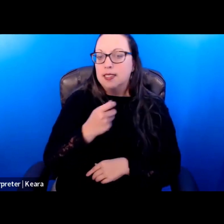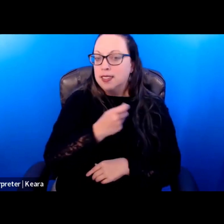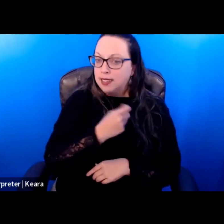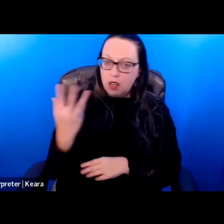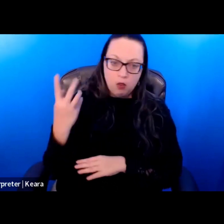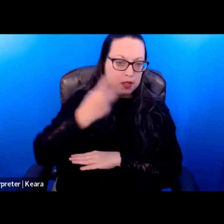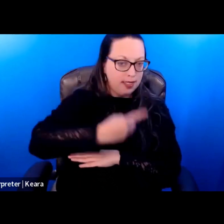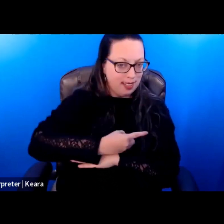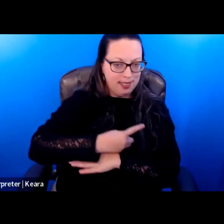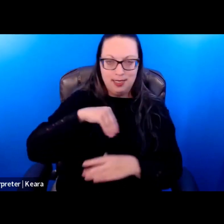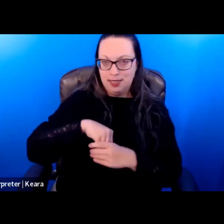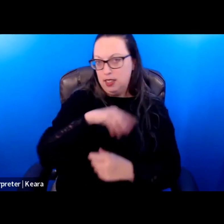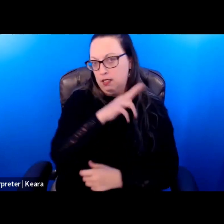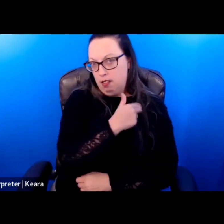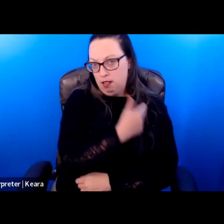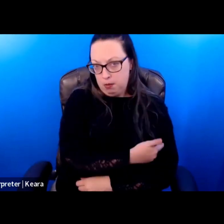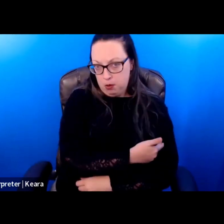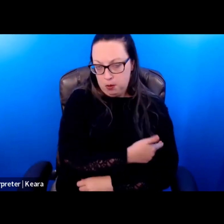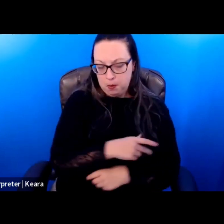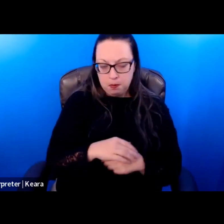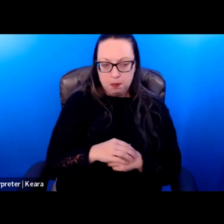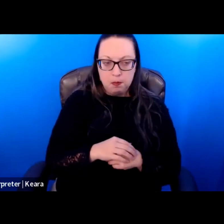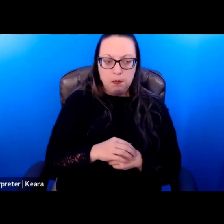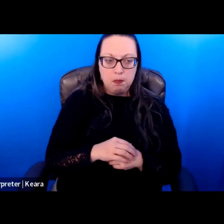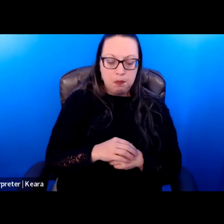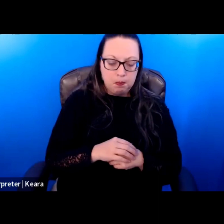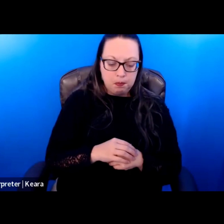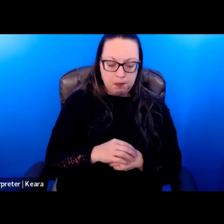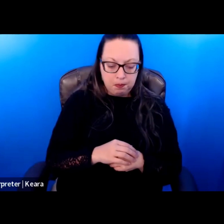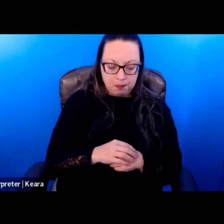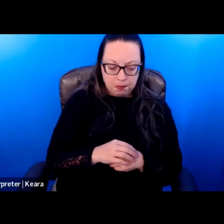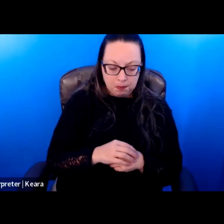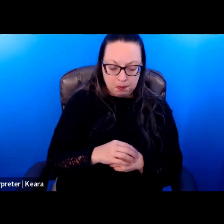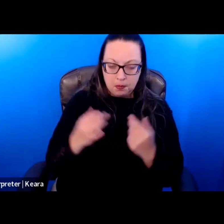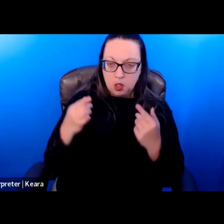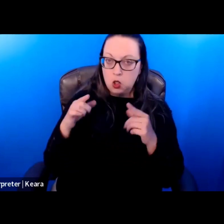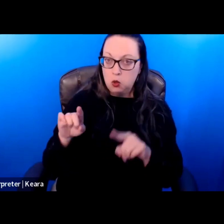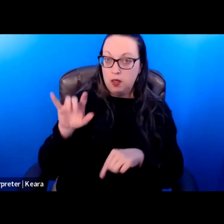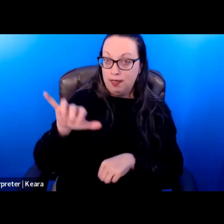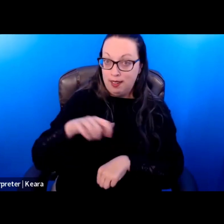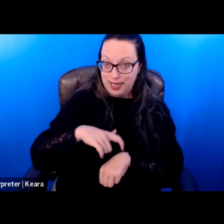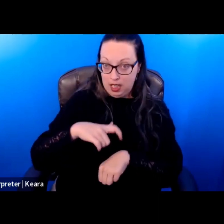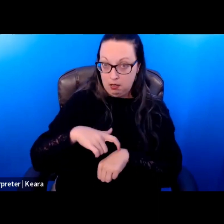the hospital during that time of coming home, and I put myself in